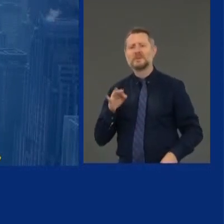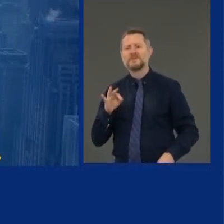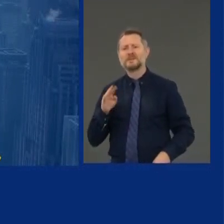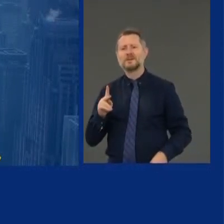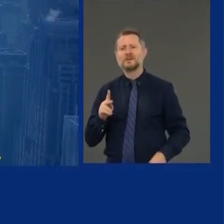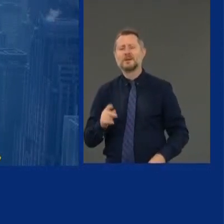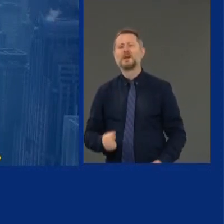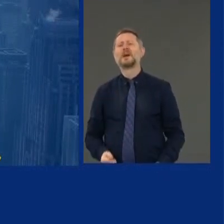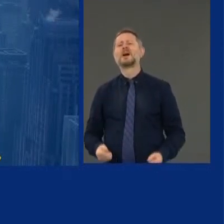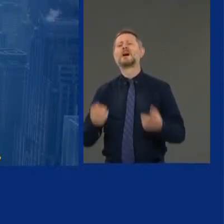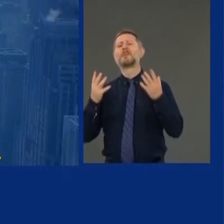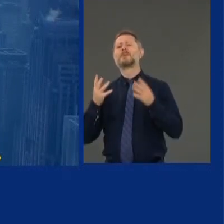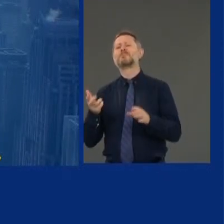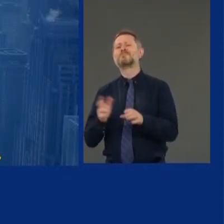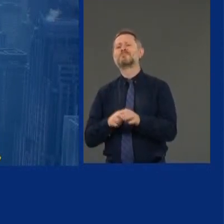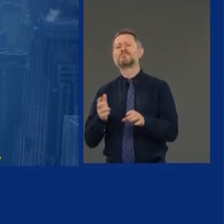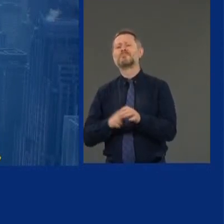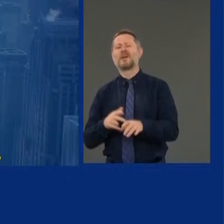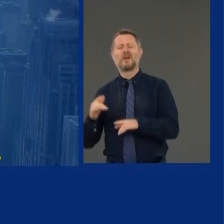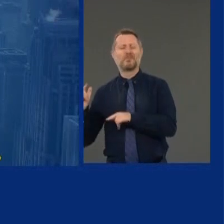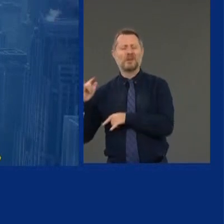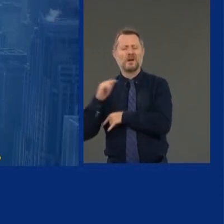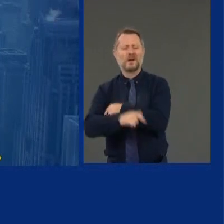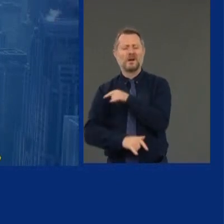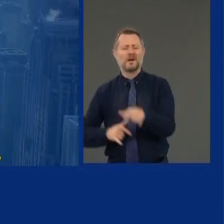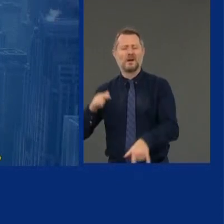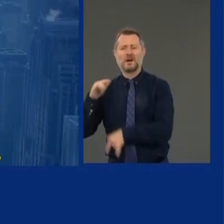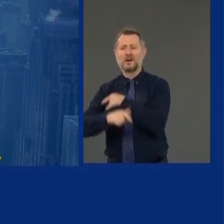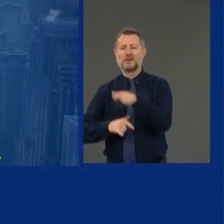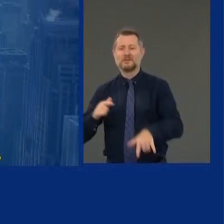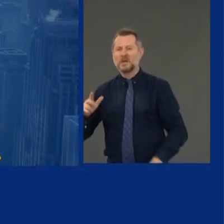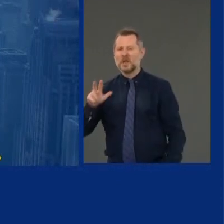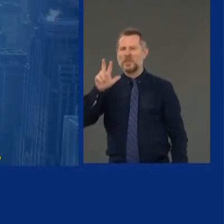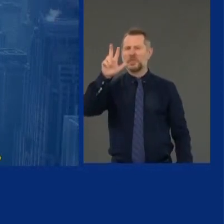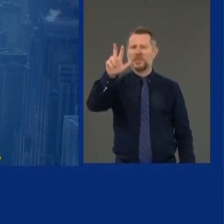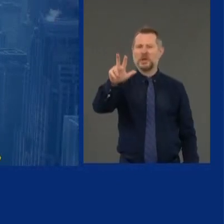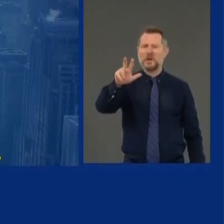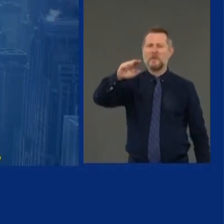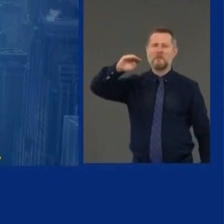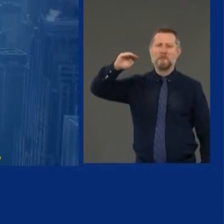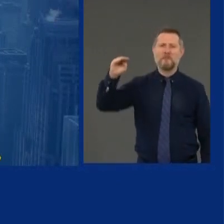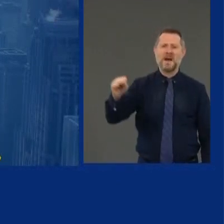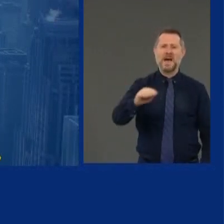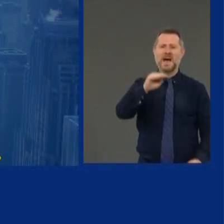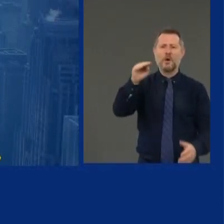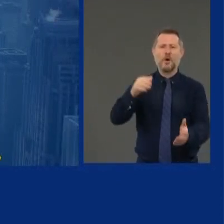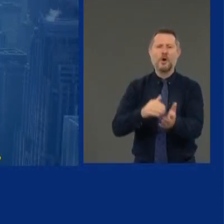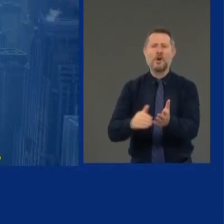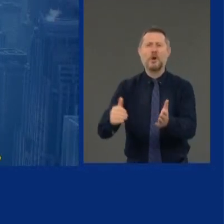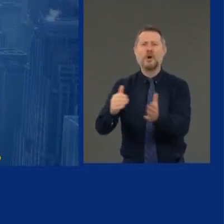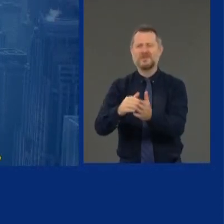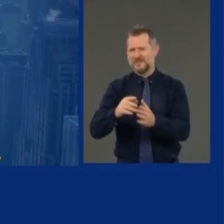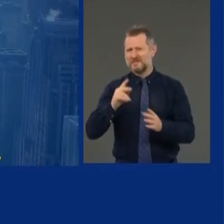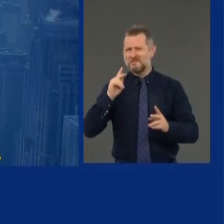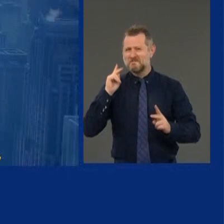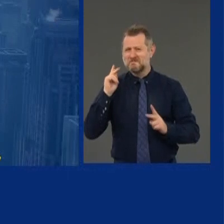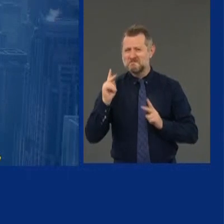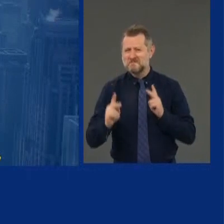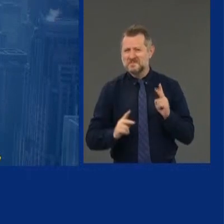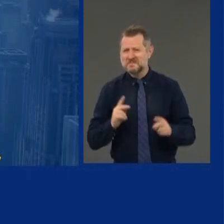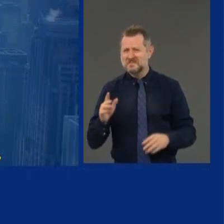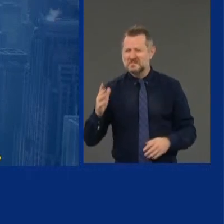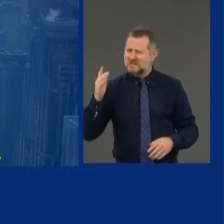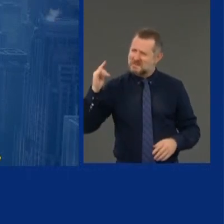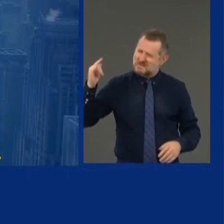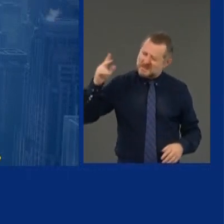HOW MANY FLIGHTS FLEW INTO JFK S